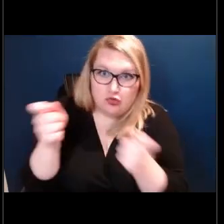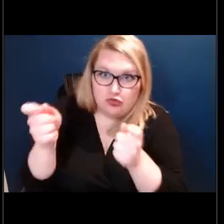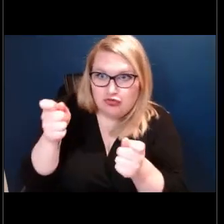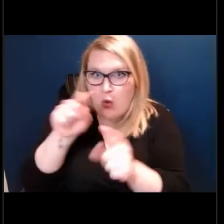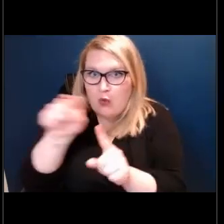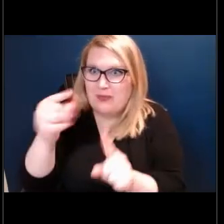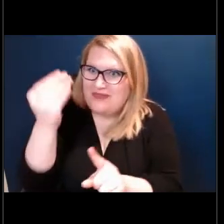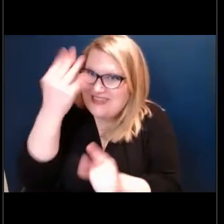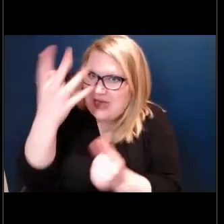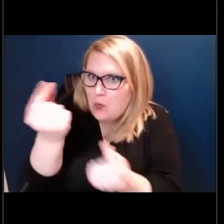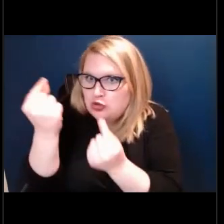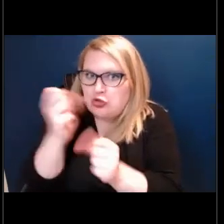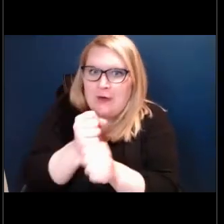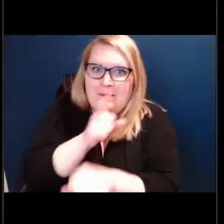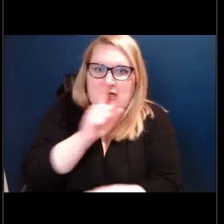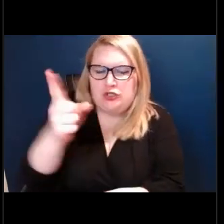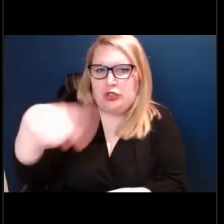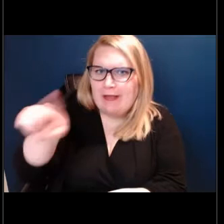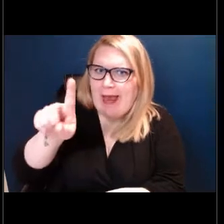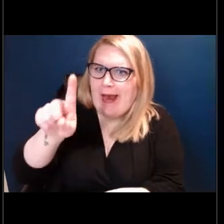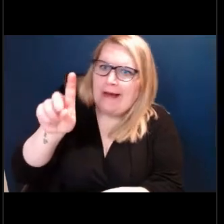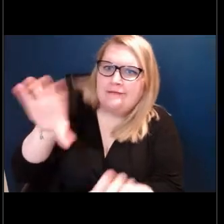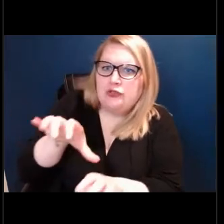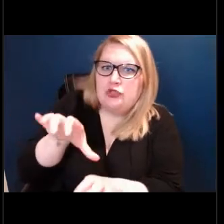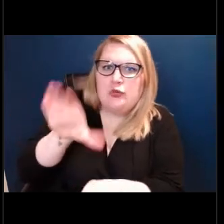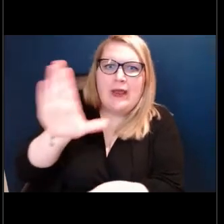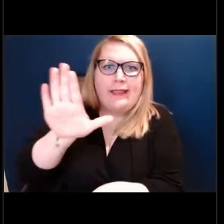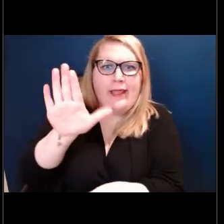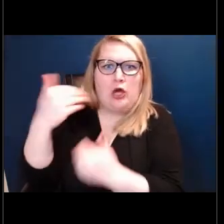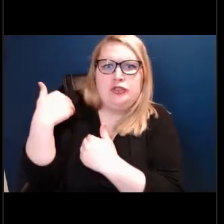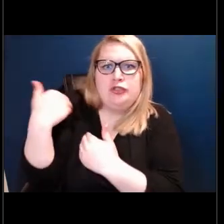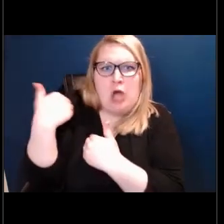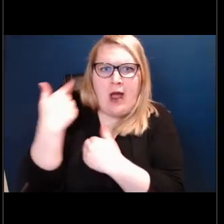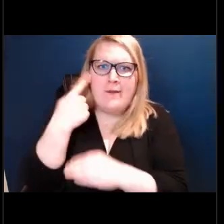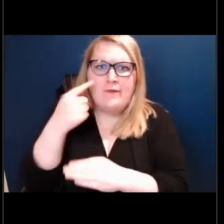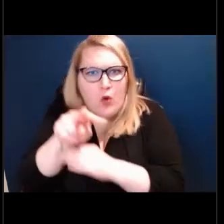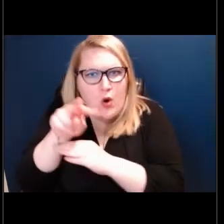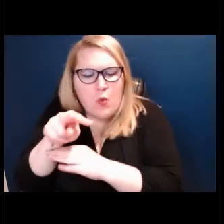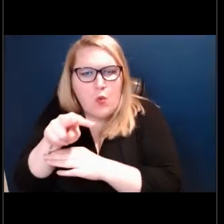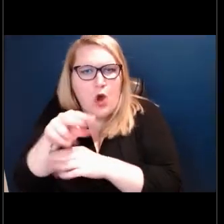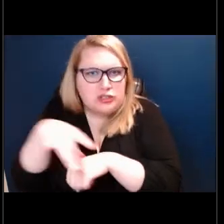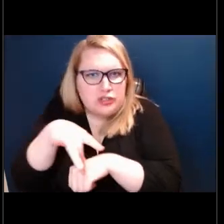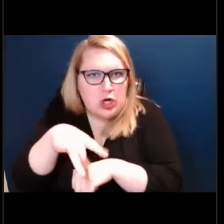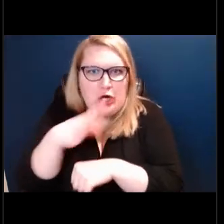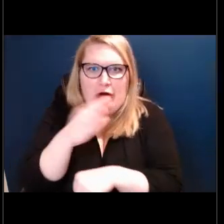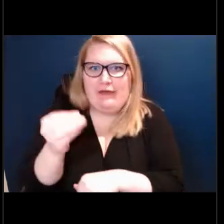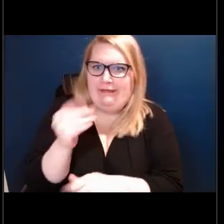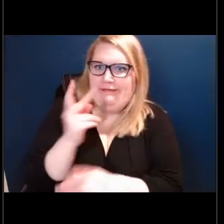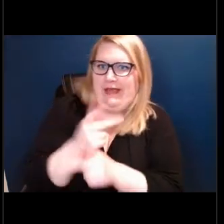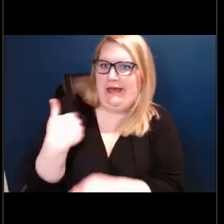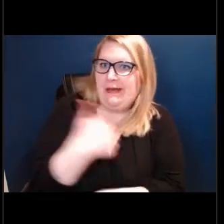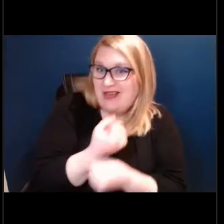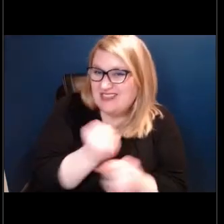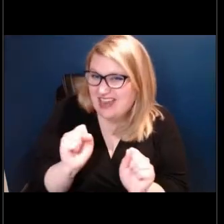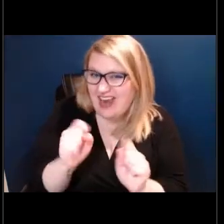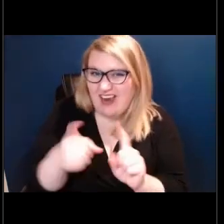and make sure they're doing their day-to-day job of monitoring the earth and keeping us safe from weather hazards and other environmental hazards.